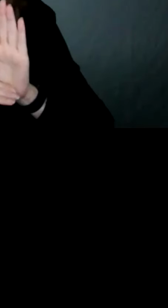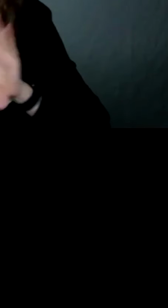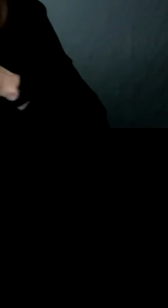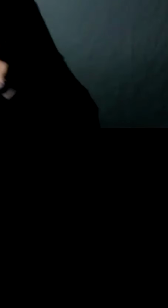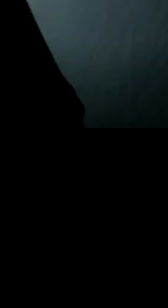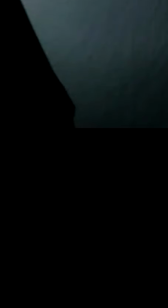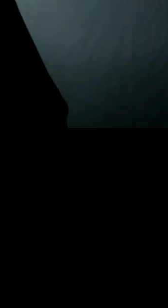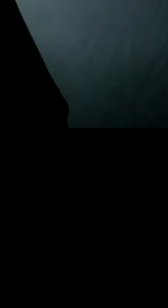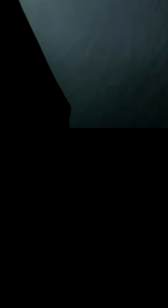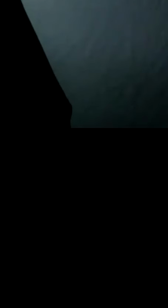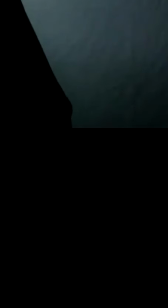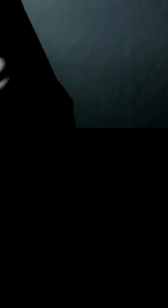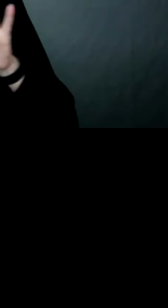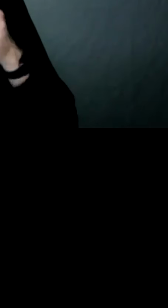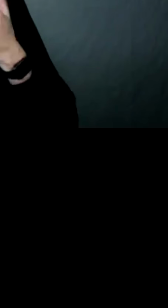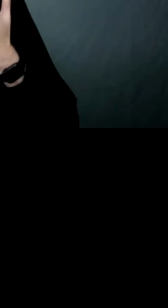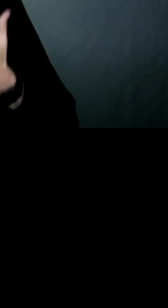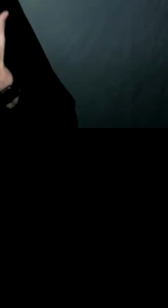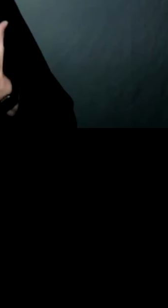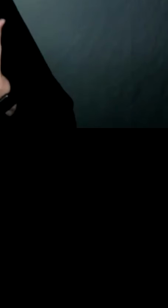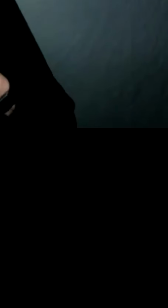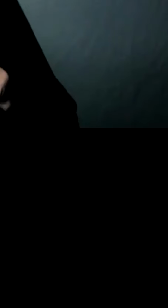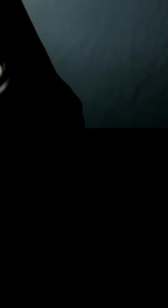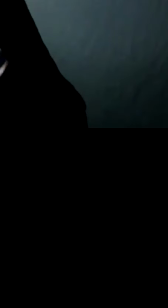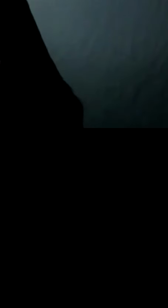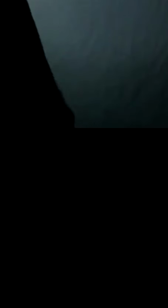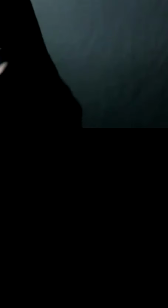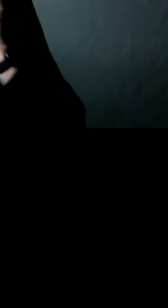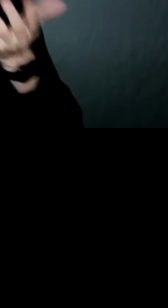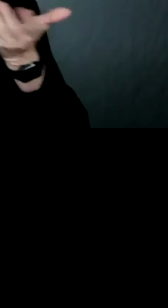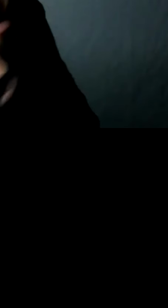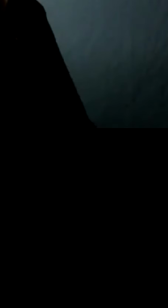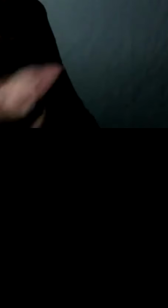an individual public health and think about safety and